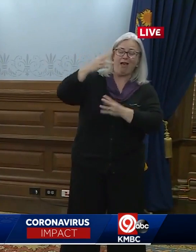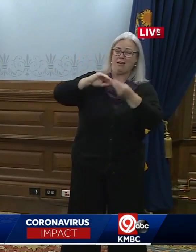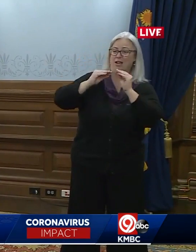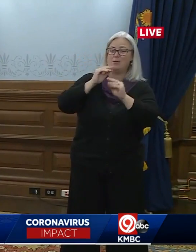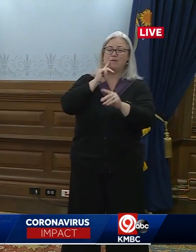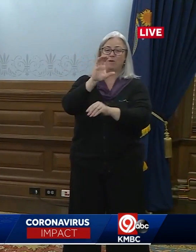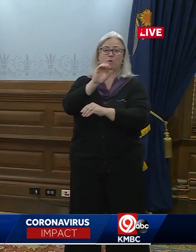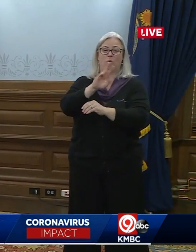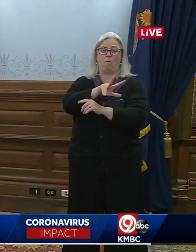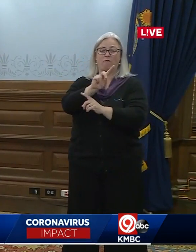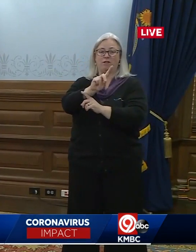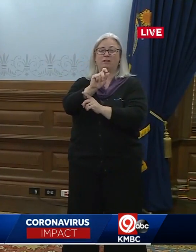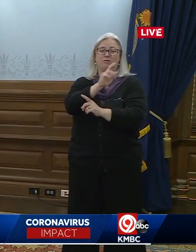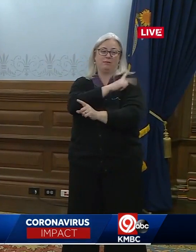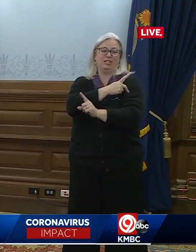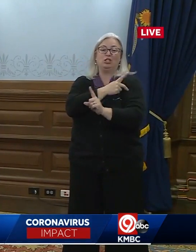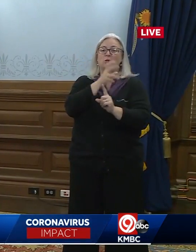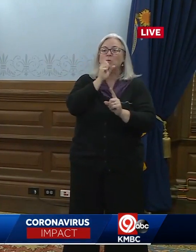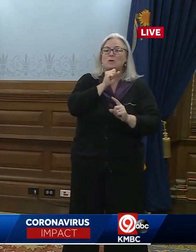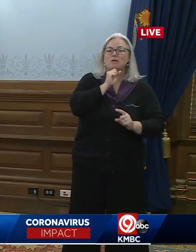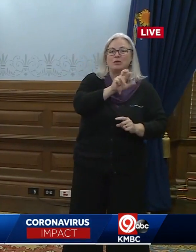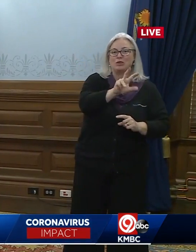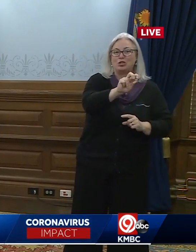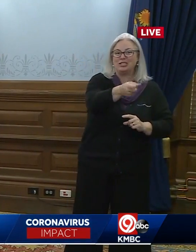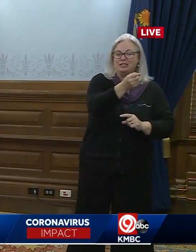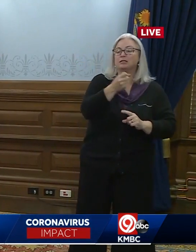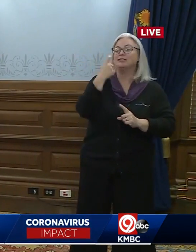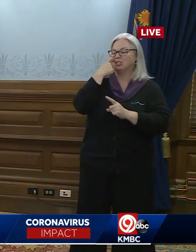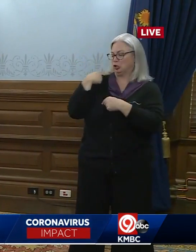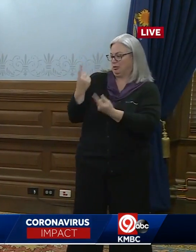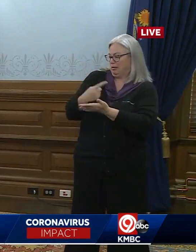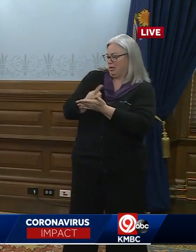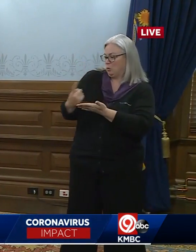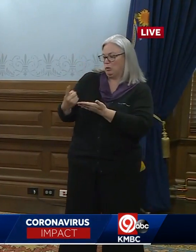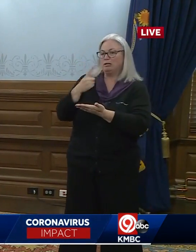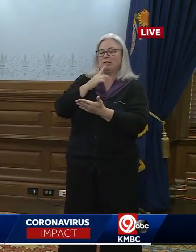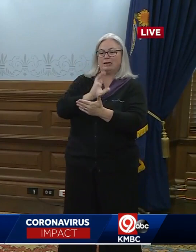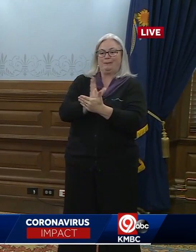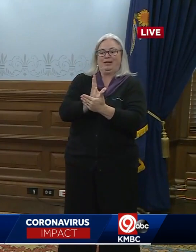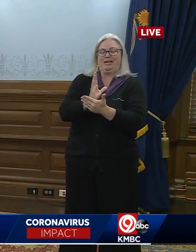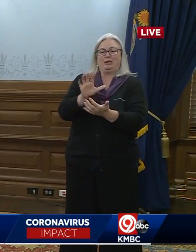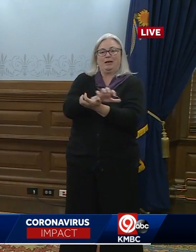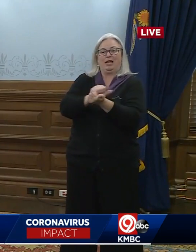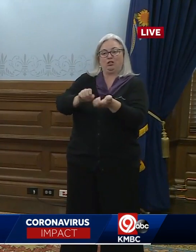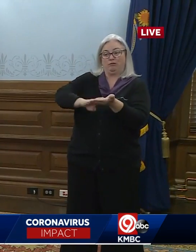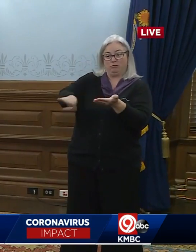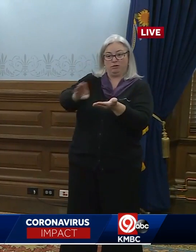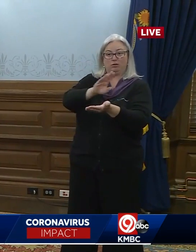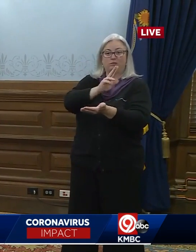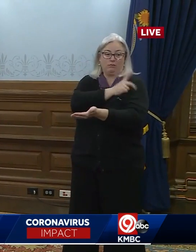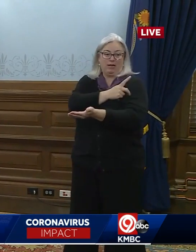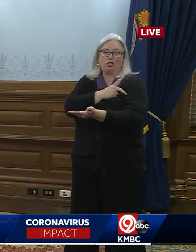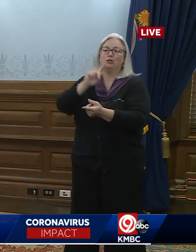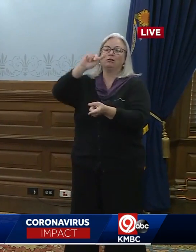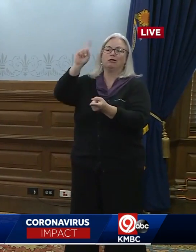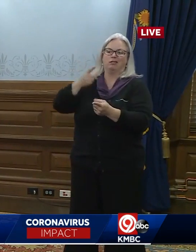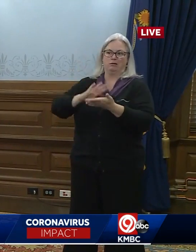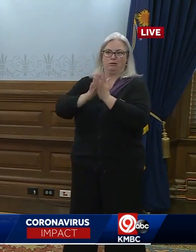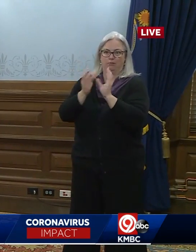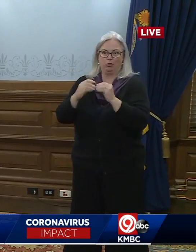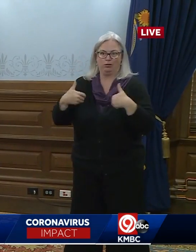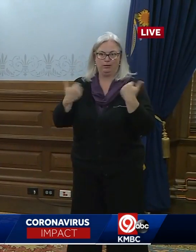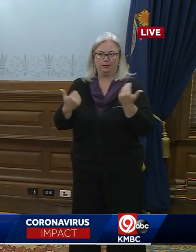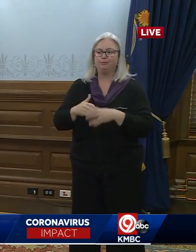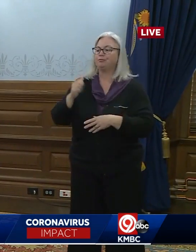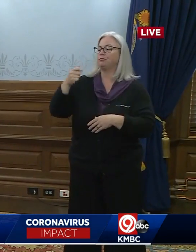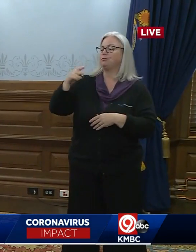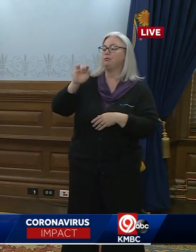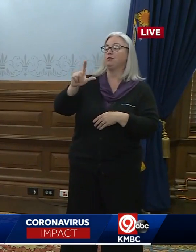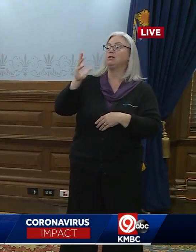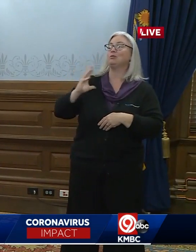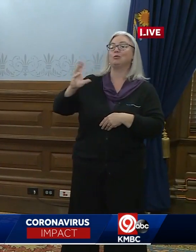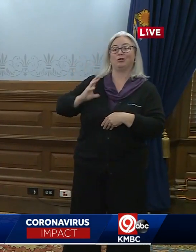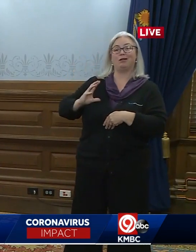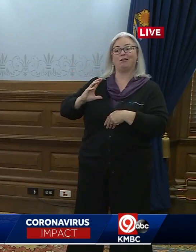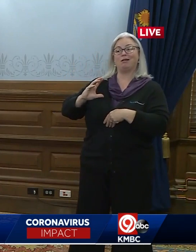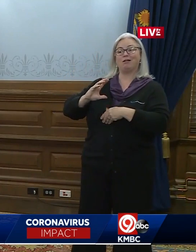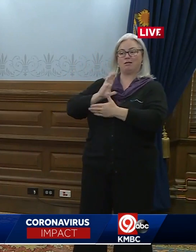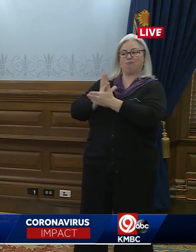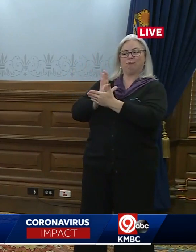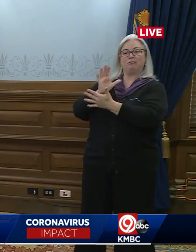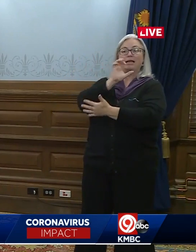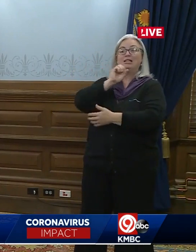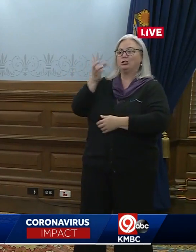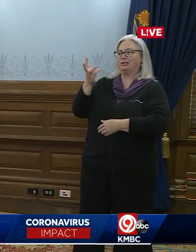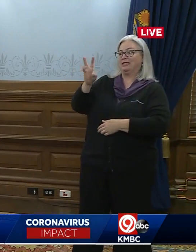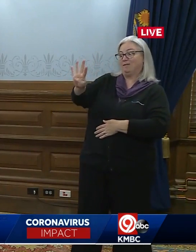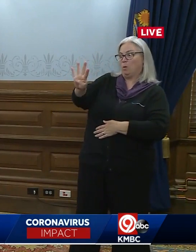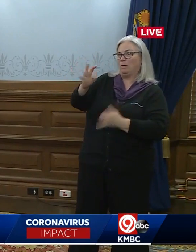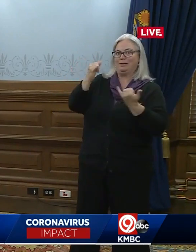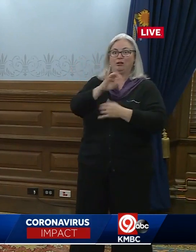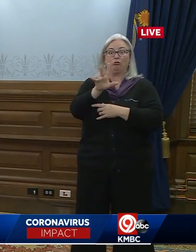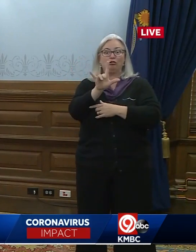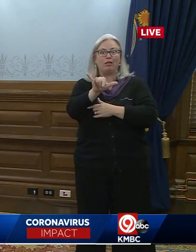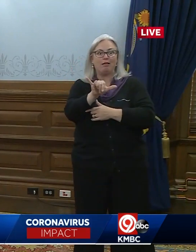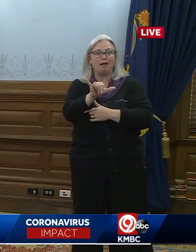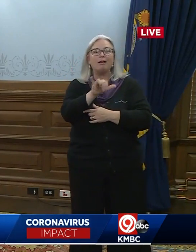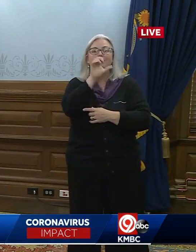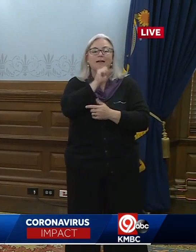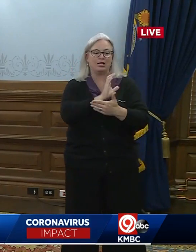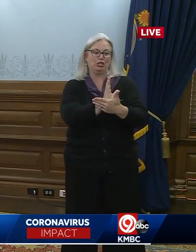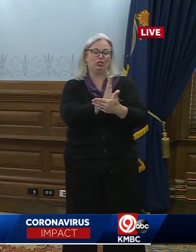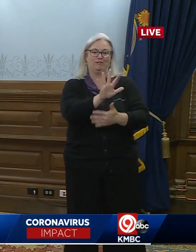ASCENSION VIA CHRISTI, WHICH REPORTED AN ALL-TIME HIGH OF COVID-19 PATIENTS IN THEIR 30S THIS PAST WEEK SAID THE MEDIAN AGE OF DISCHARGE PATIENTS IS DROPPING IN APRIL.